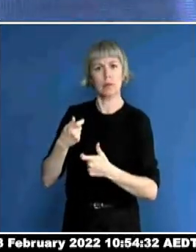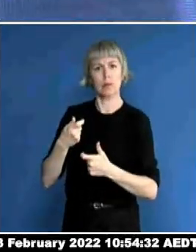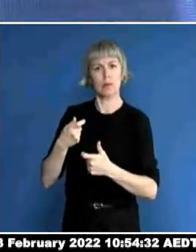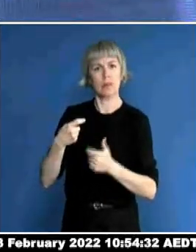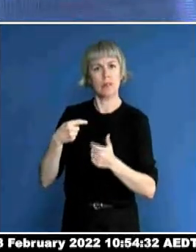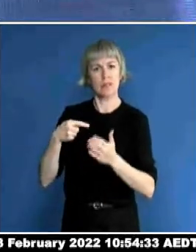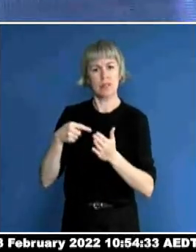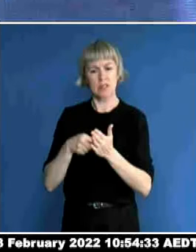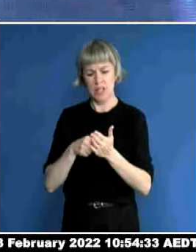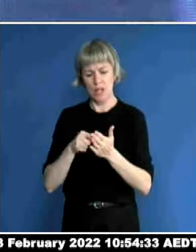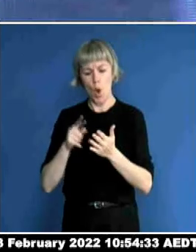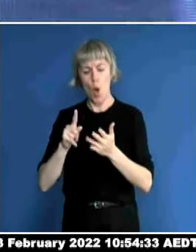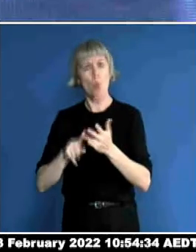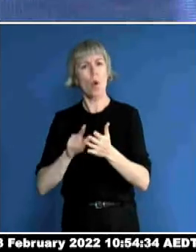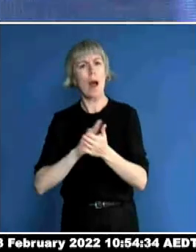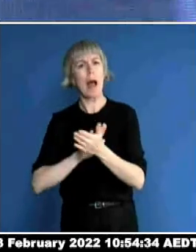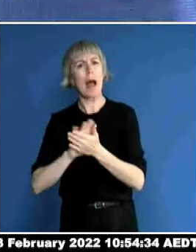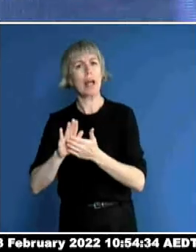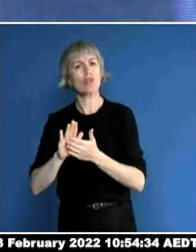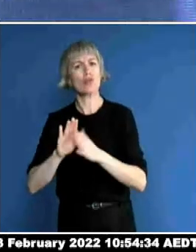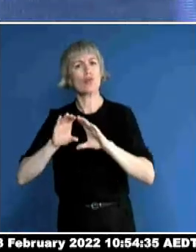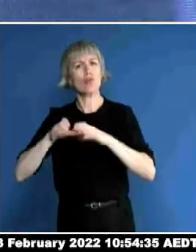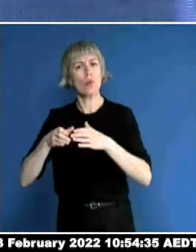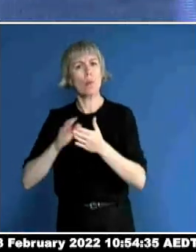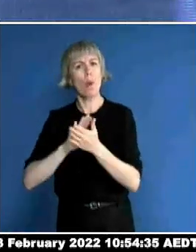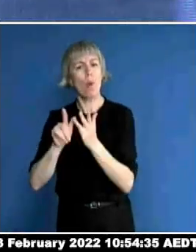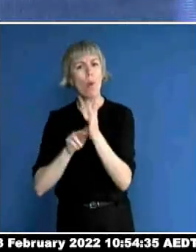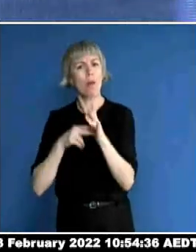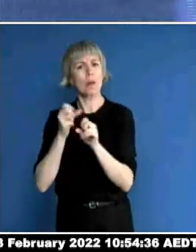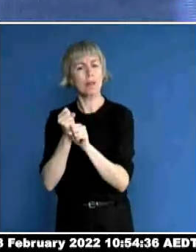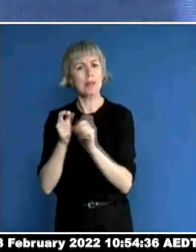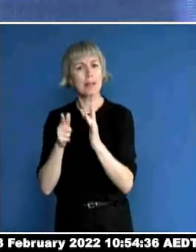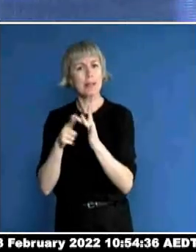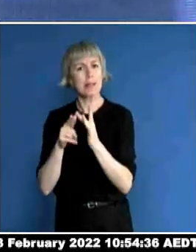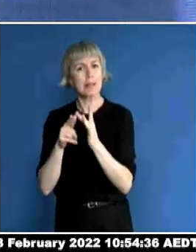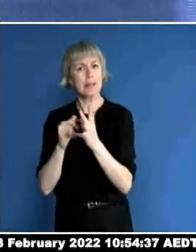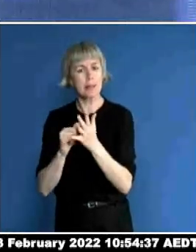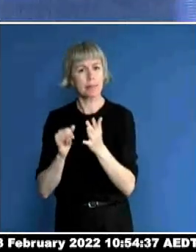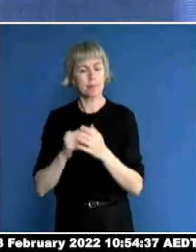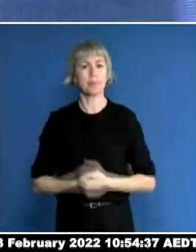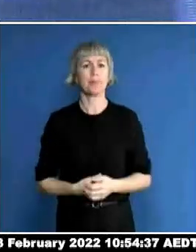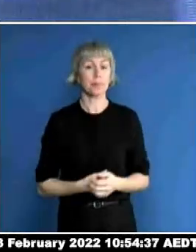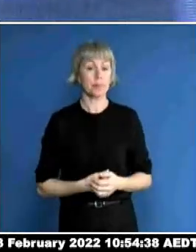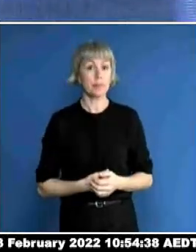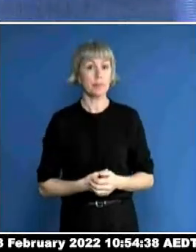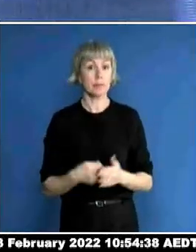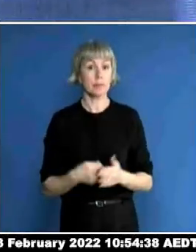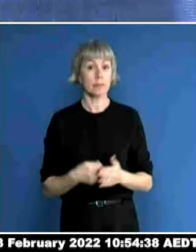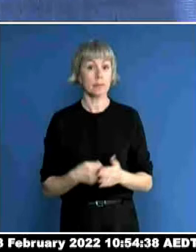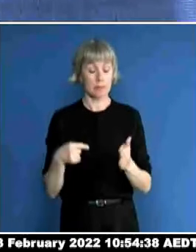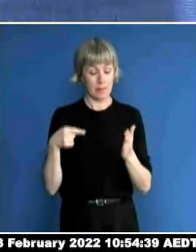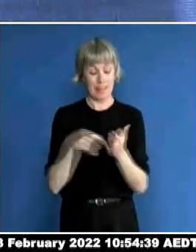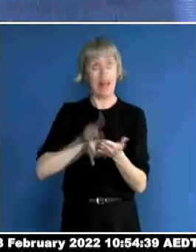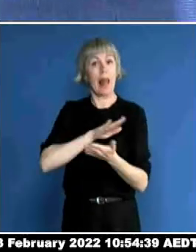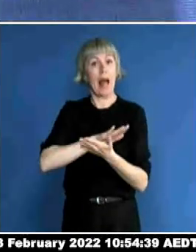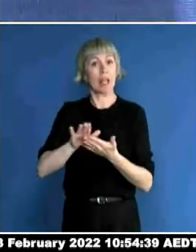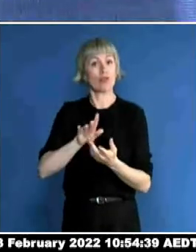Ms Leanne Divertie, the Operations Manager of TLH Recruitment, will explain how TLH